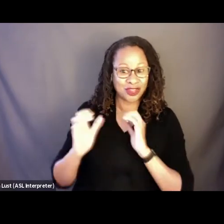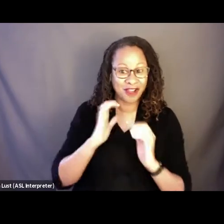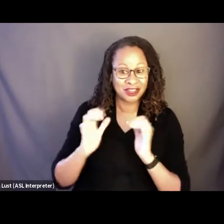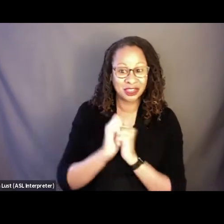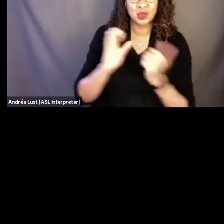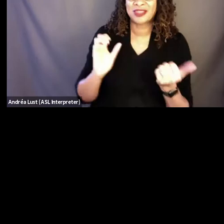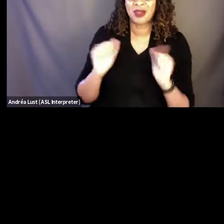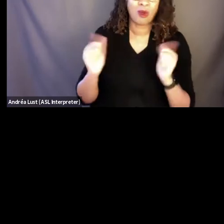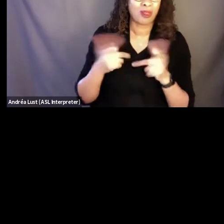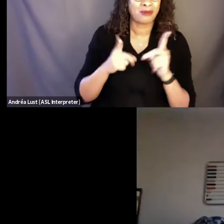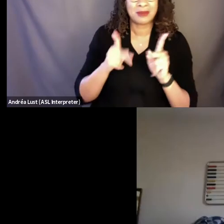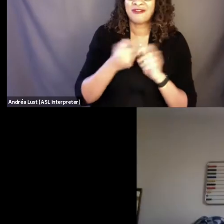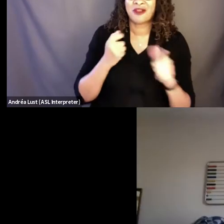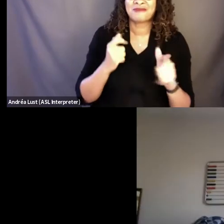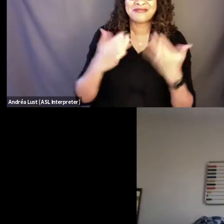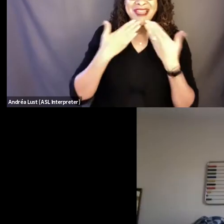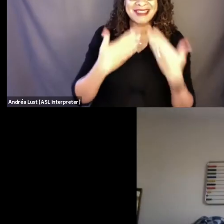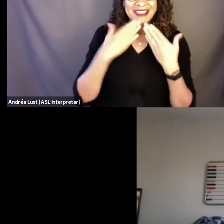Thank you very much for joining us.